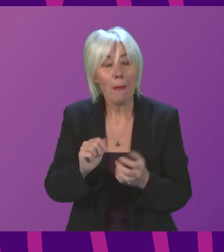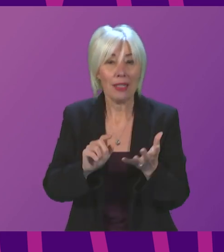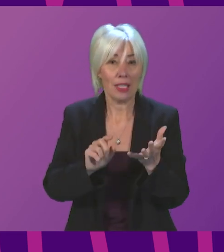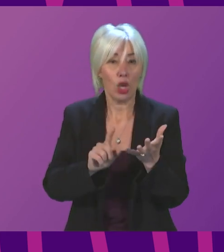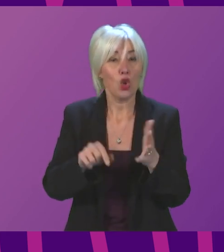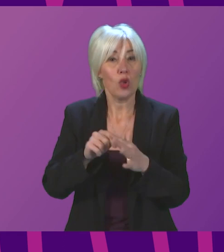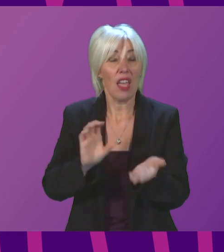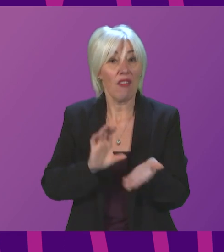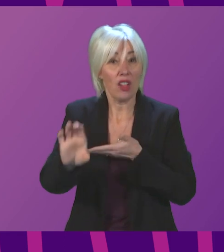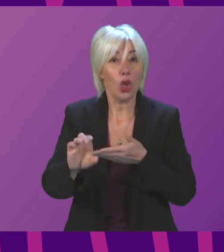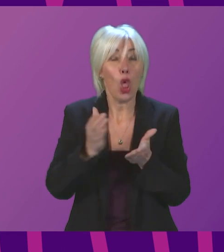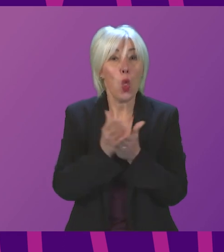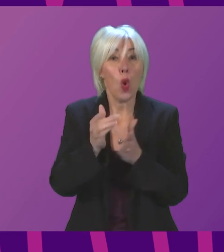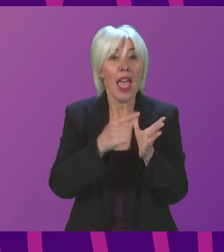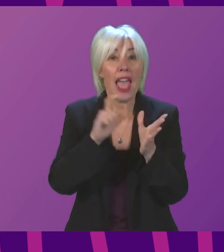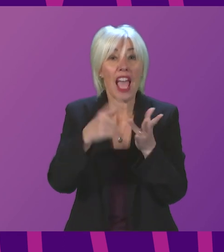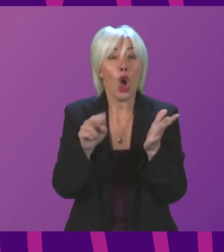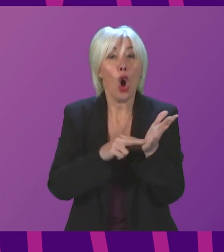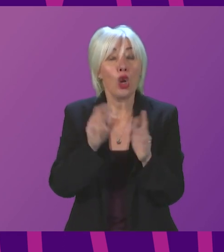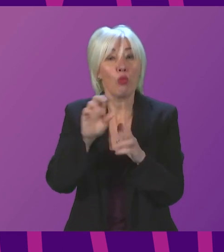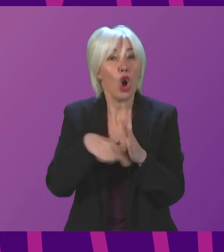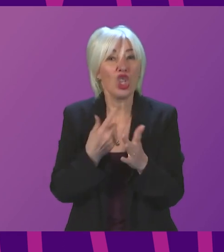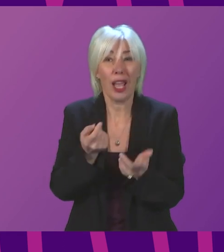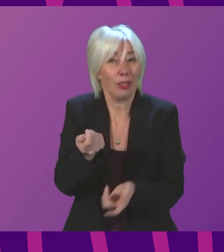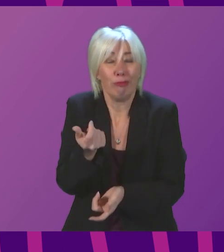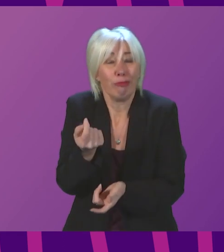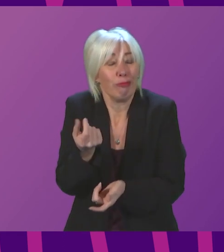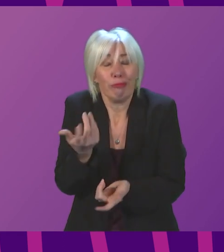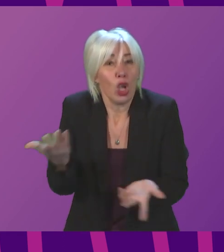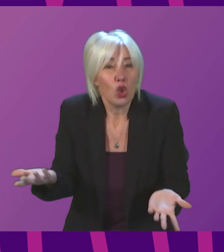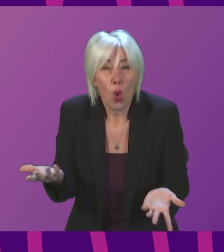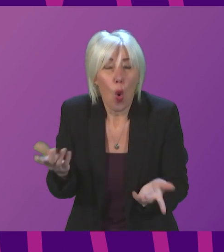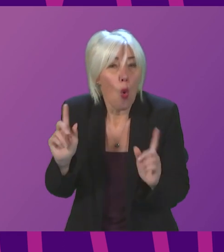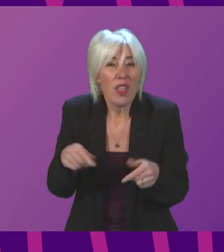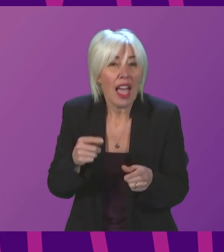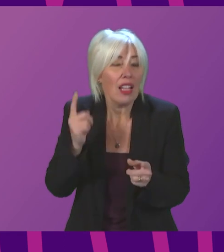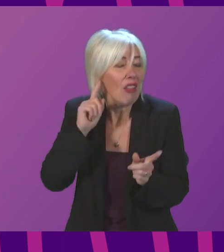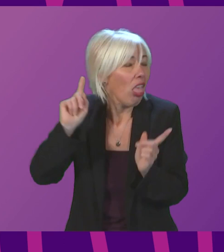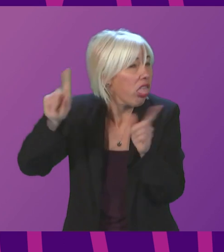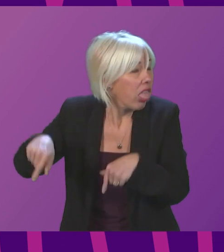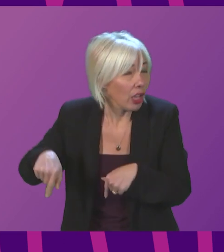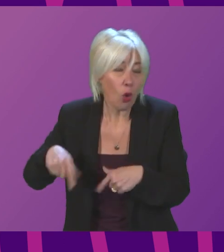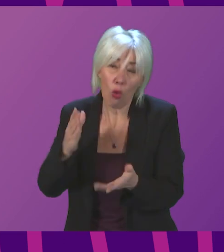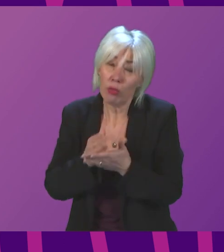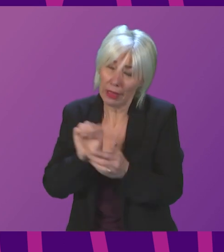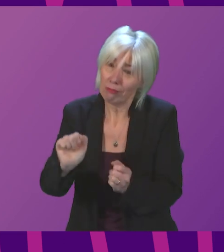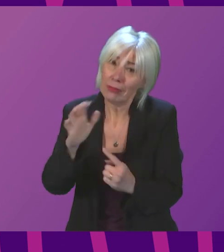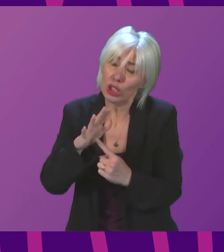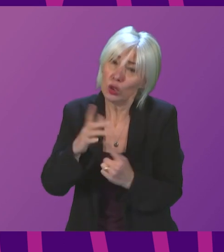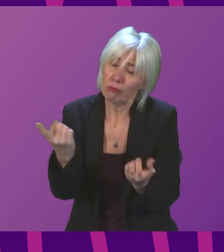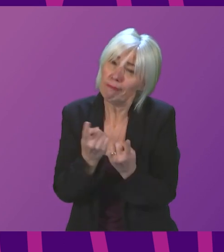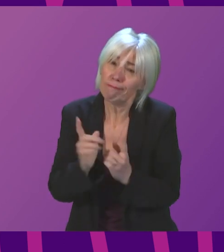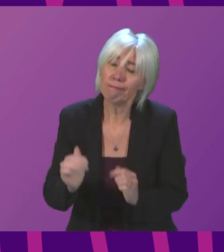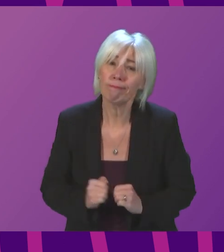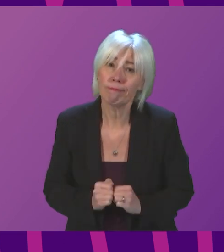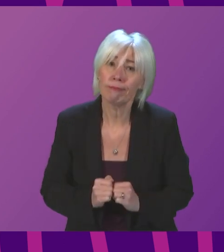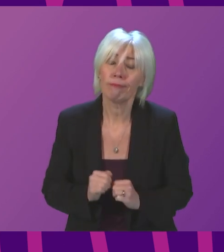in the Acorn project. We cannot simply pretend that that is not a real issue.